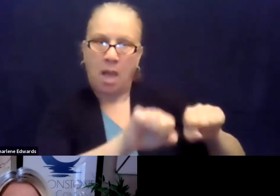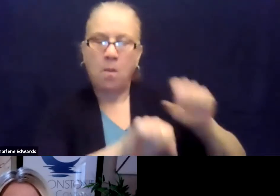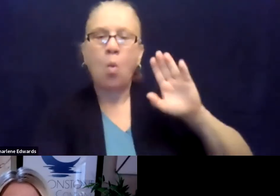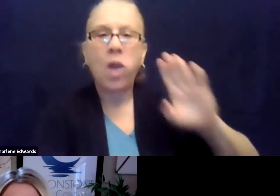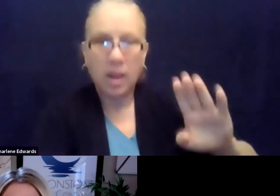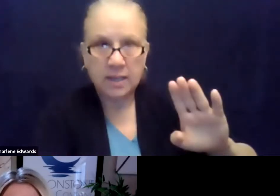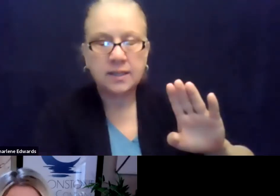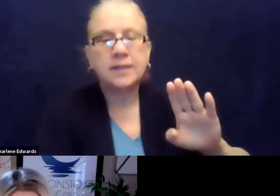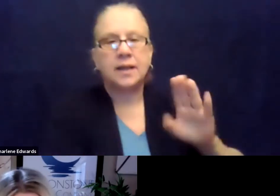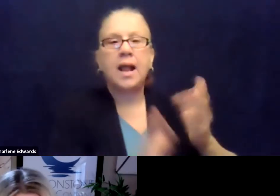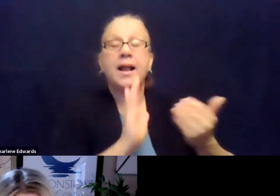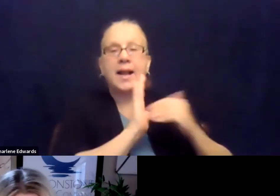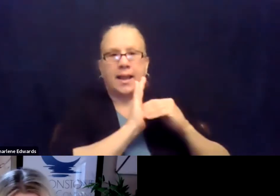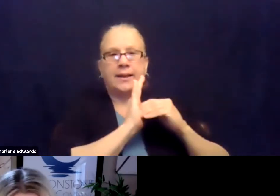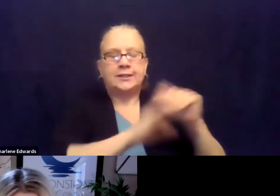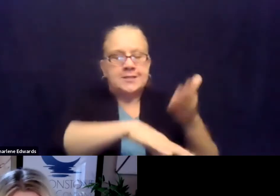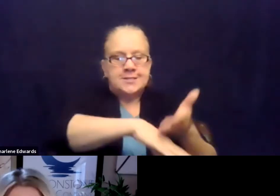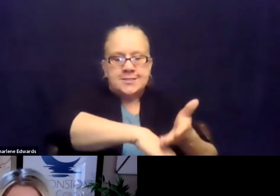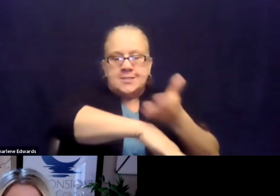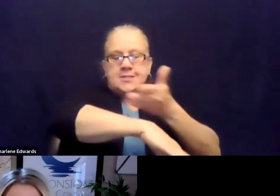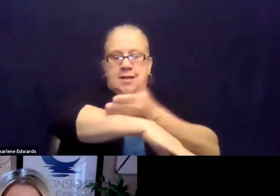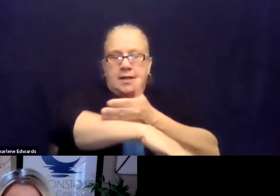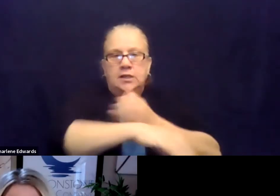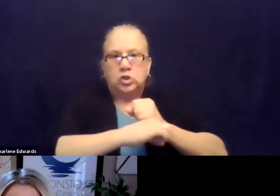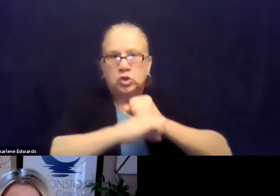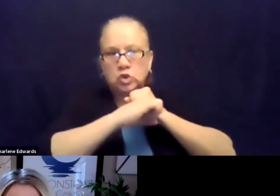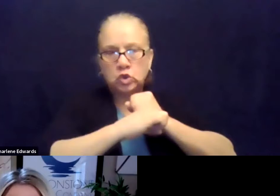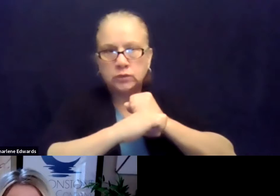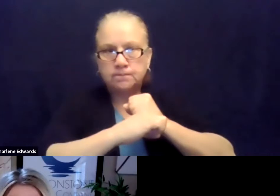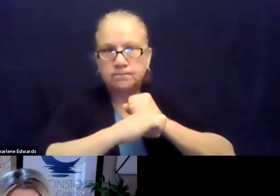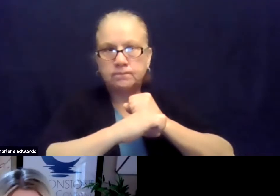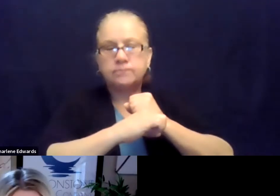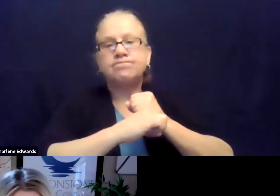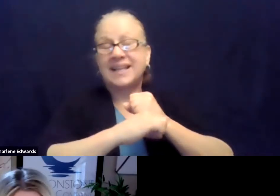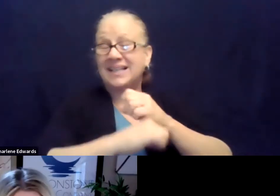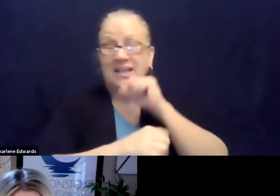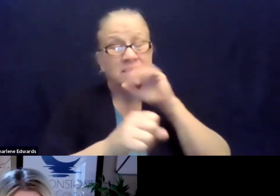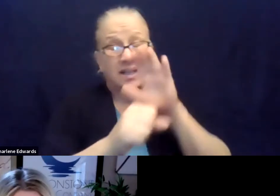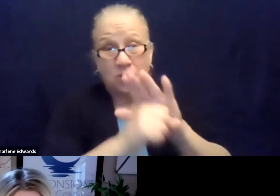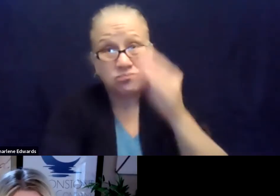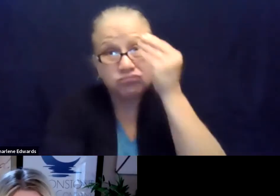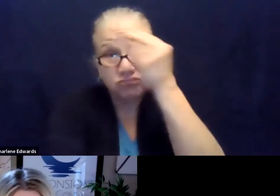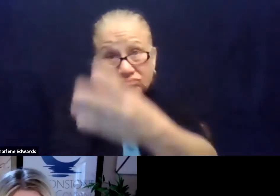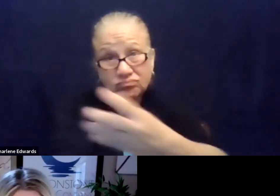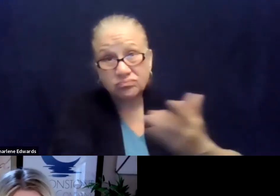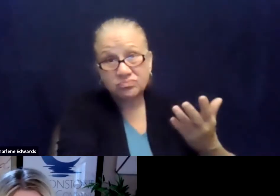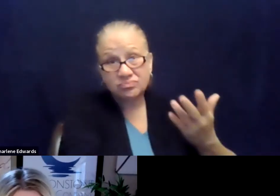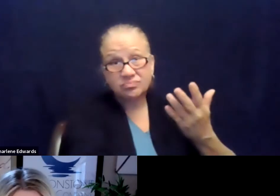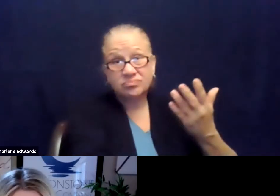This is increasing the security and protection, not a guarantee that someone won't get COVID in